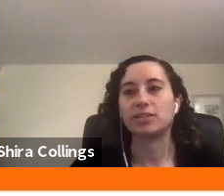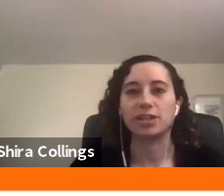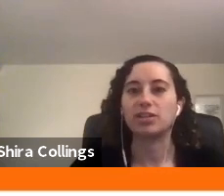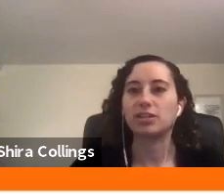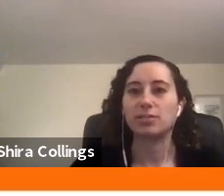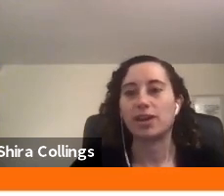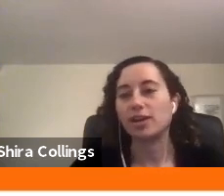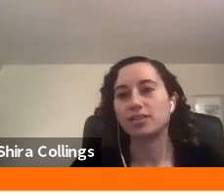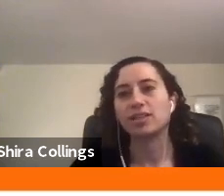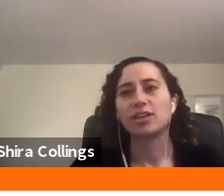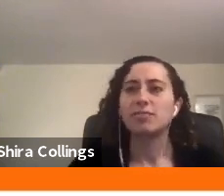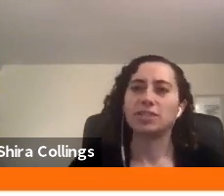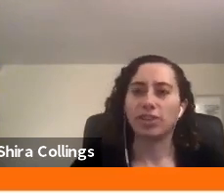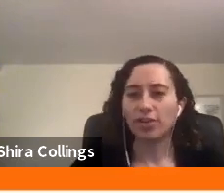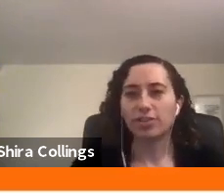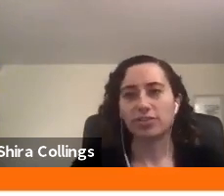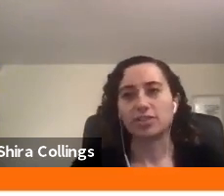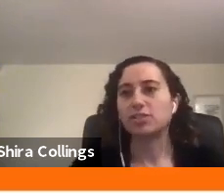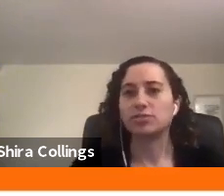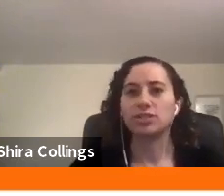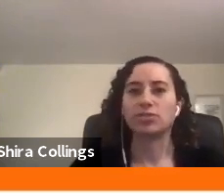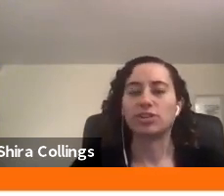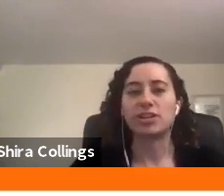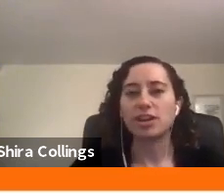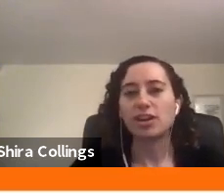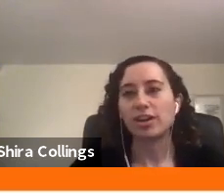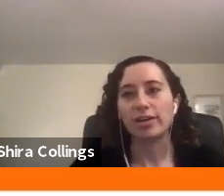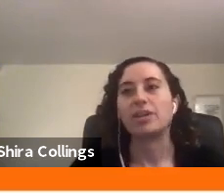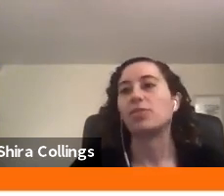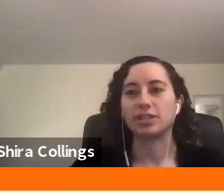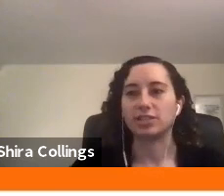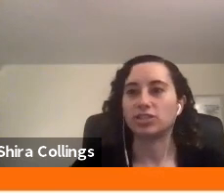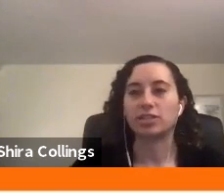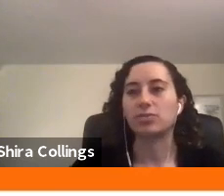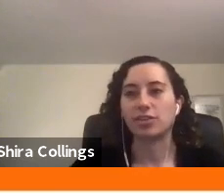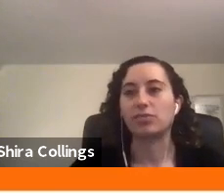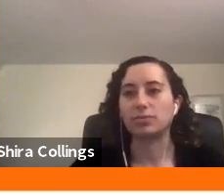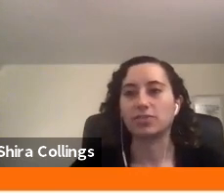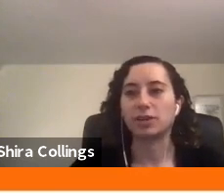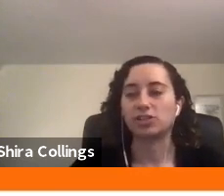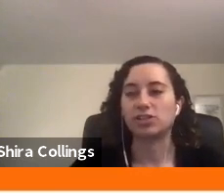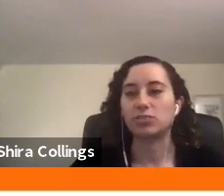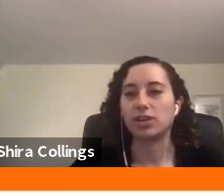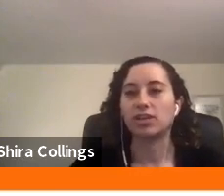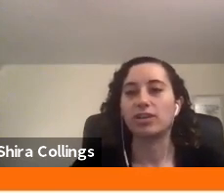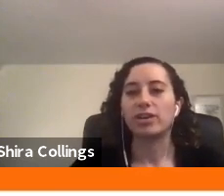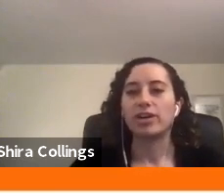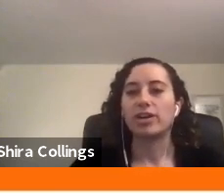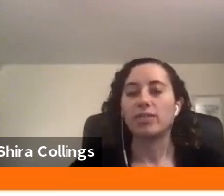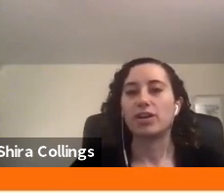in the chat if you want. But I think it does a really good job of showing both the way that weight stigma can impact mental